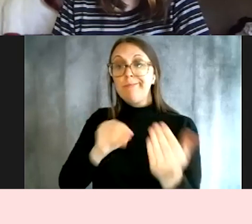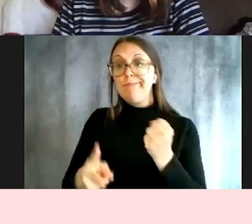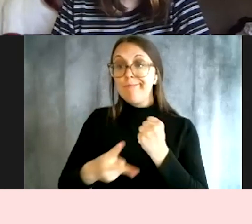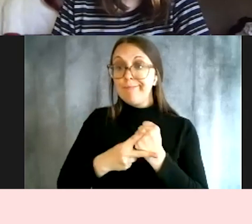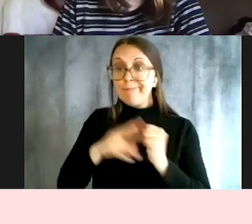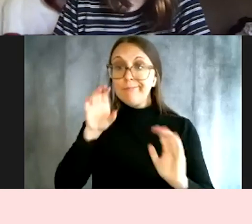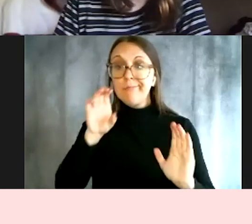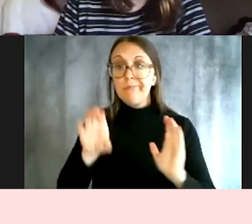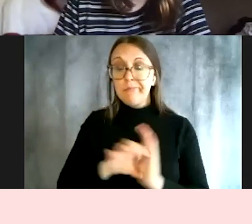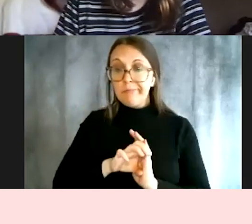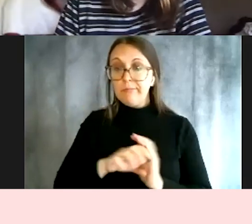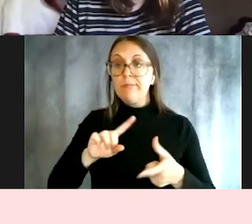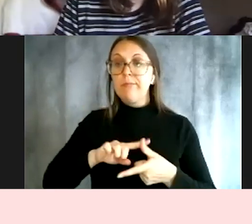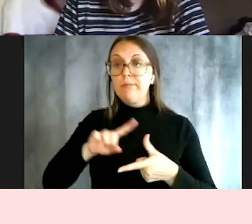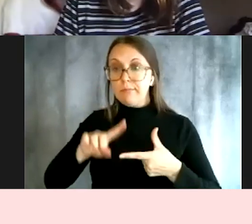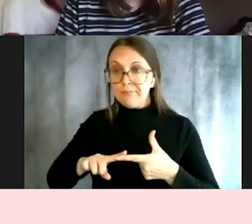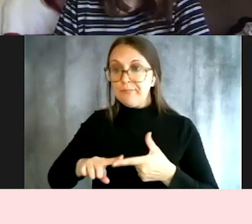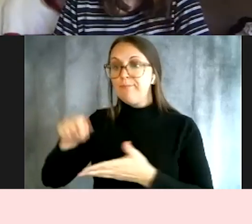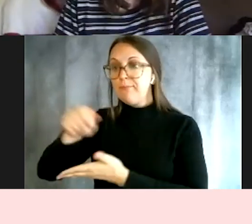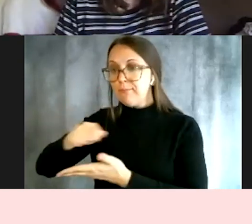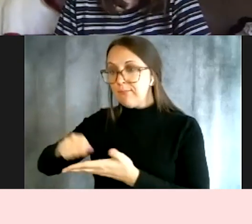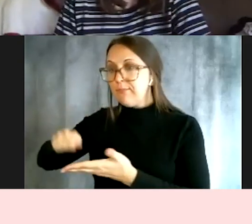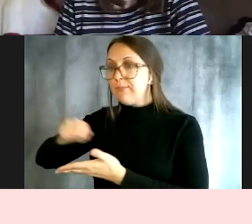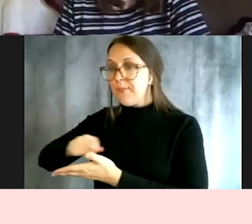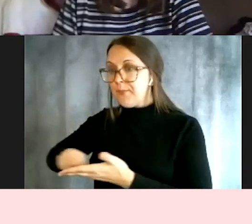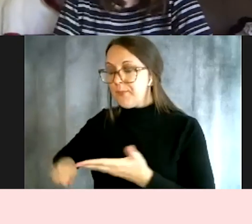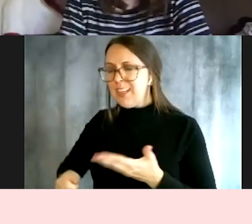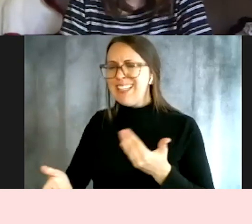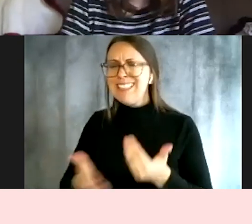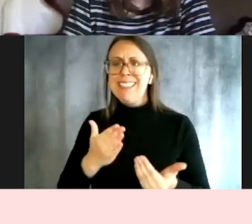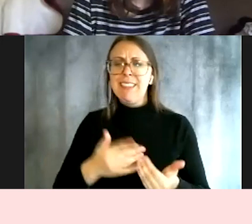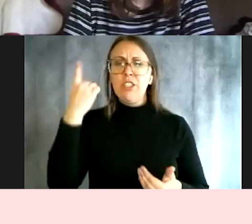easier to process for me and it makes it easier to reference later- so let me show you one of those.